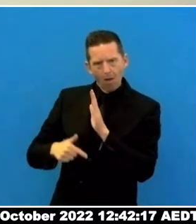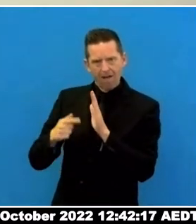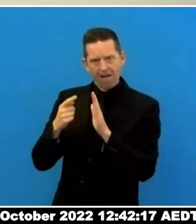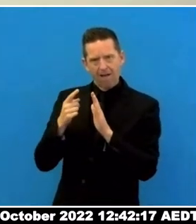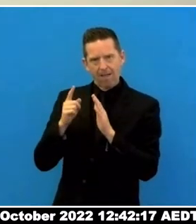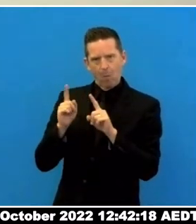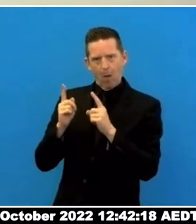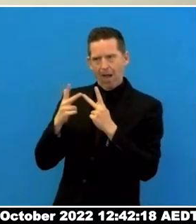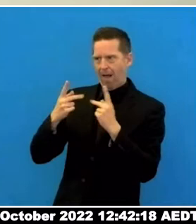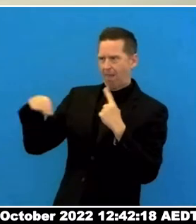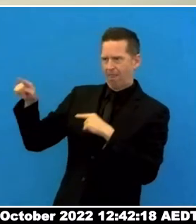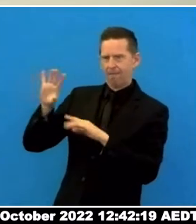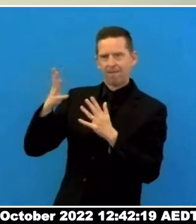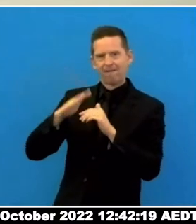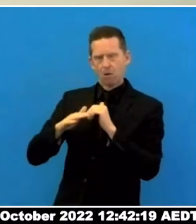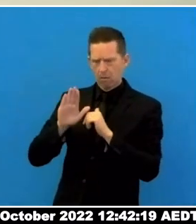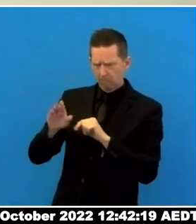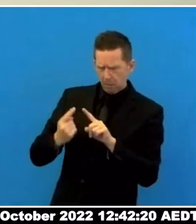in terms of his development and his developmental history.